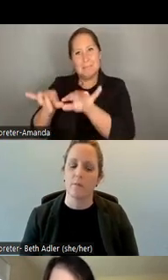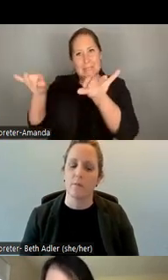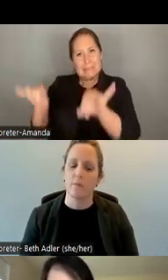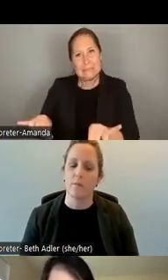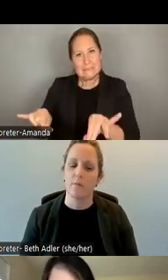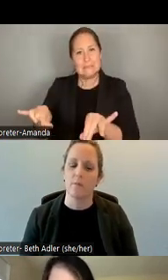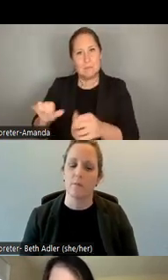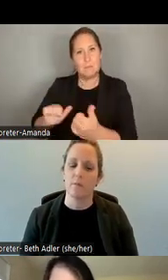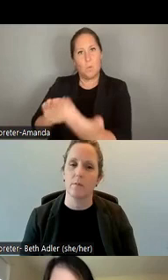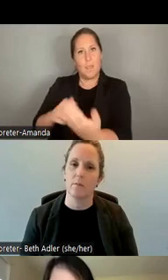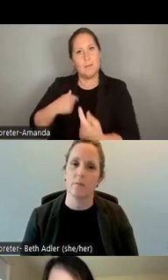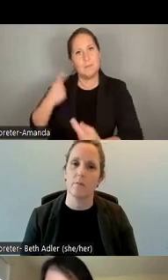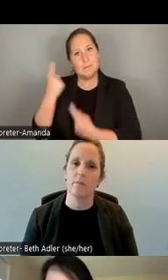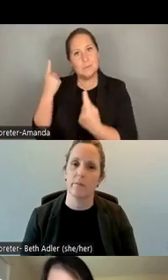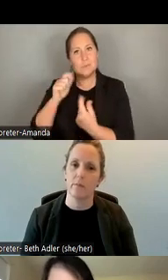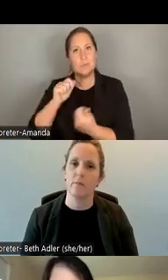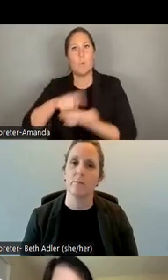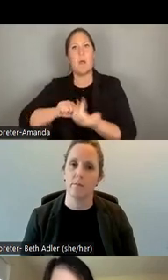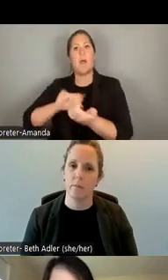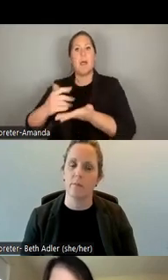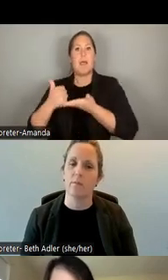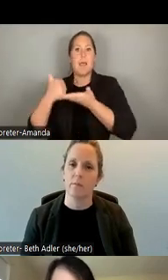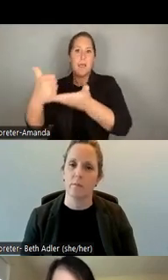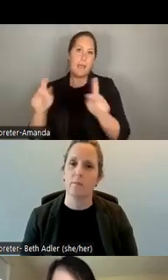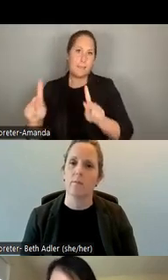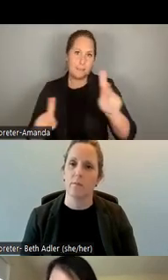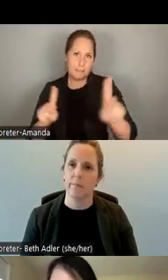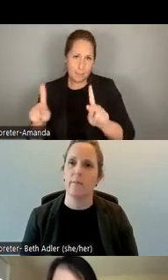think about an approach that hopefully will help people and help patients going forward